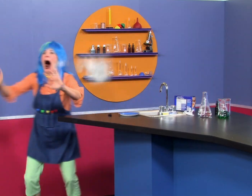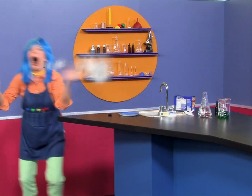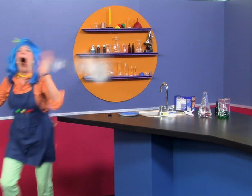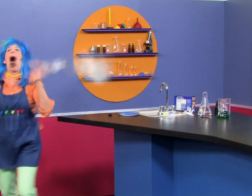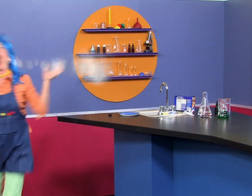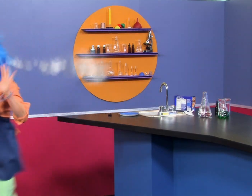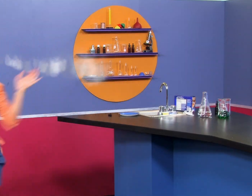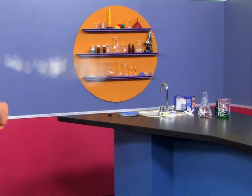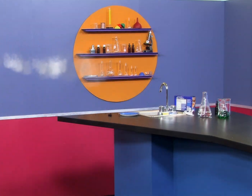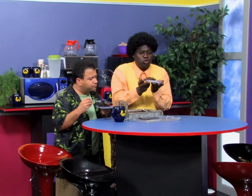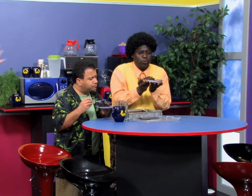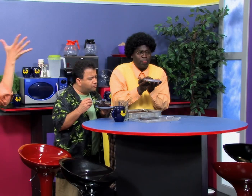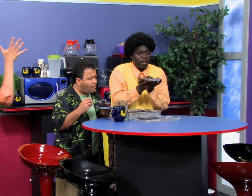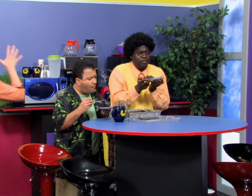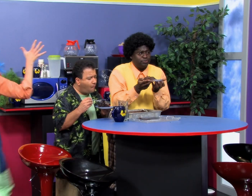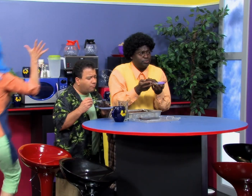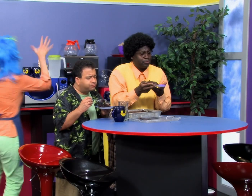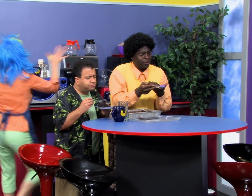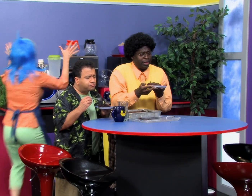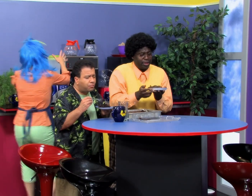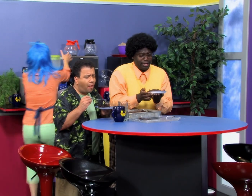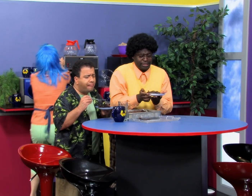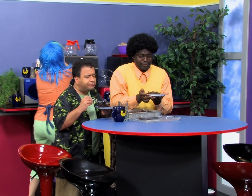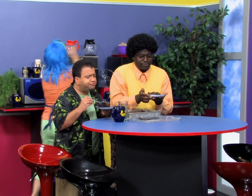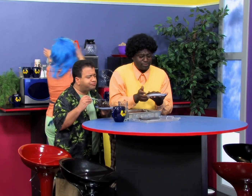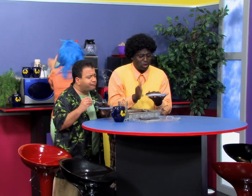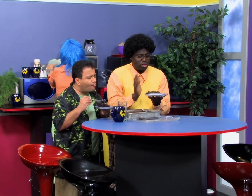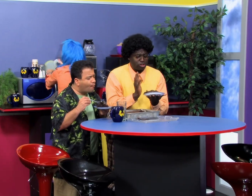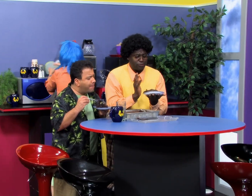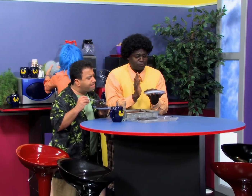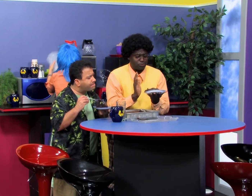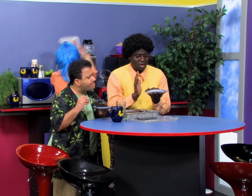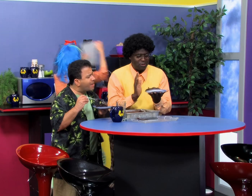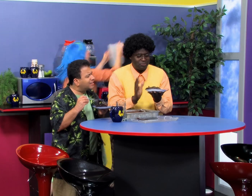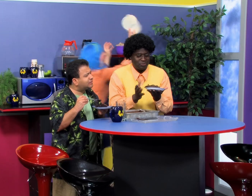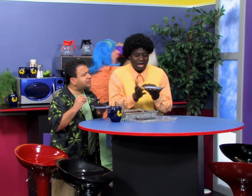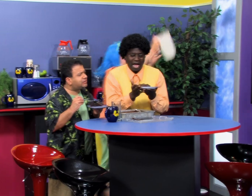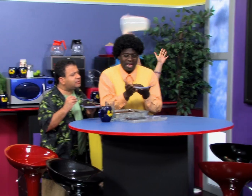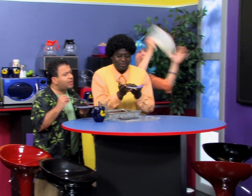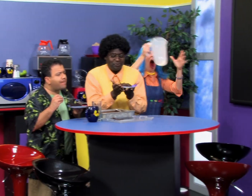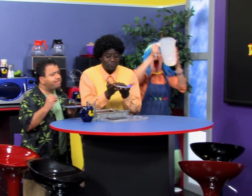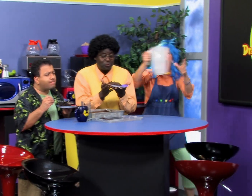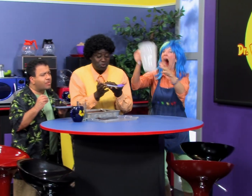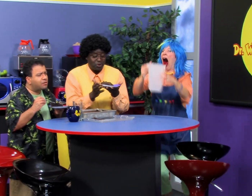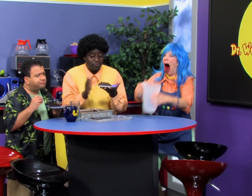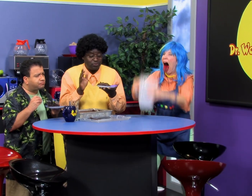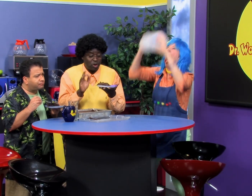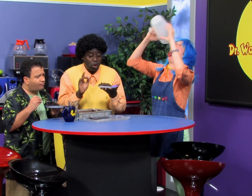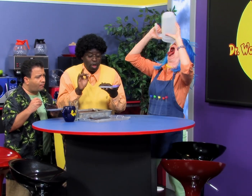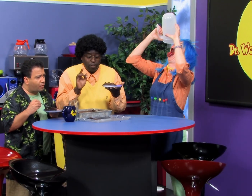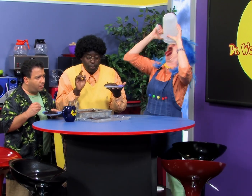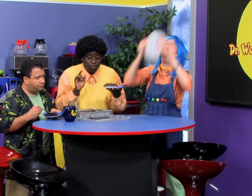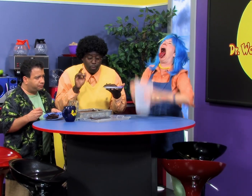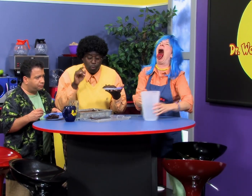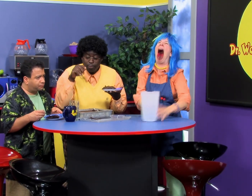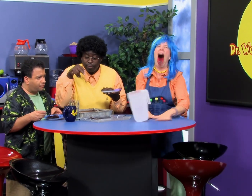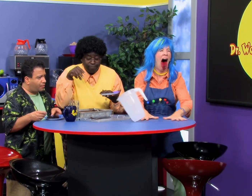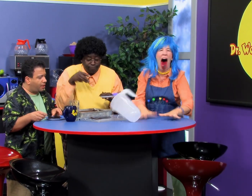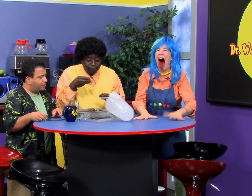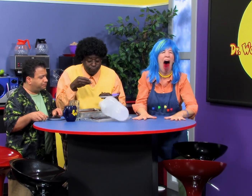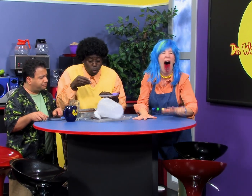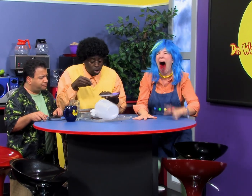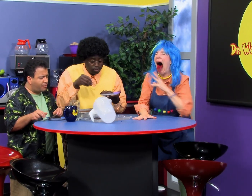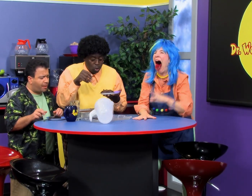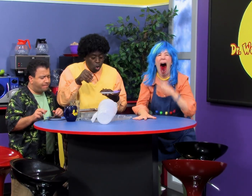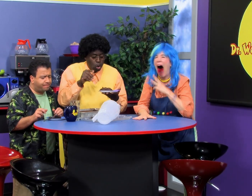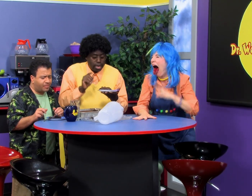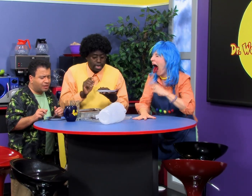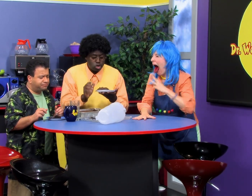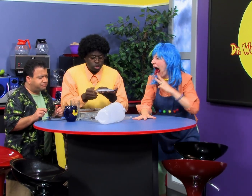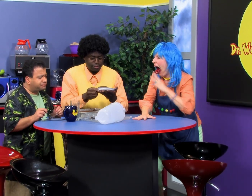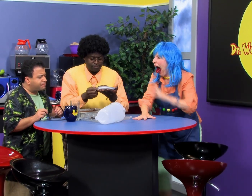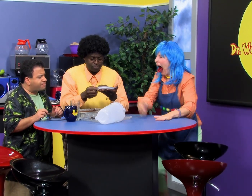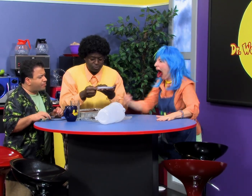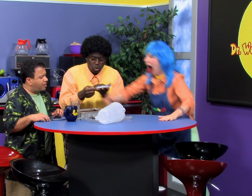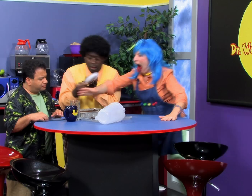AHHH.